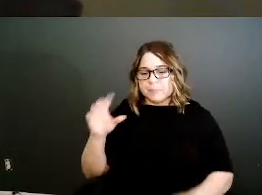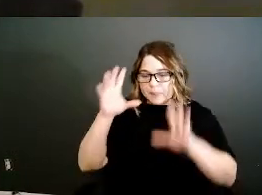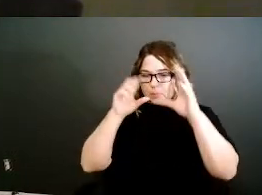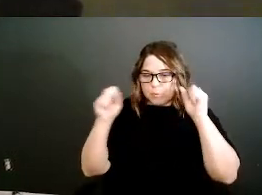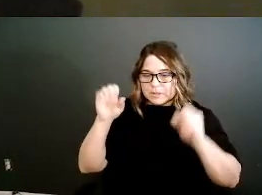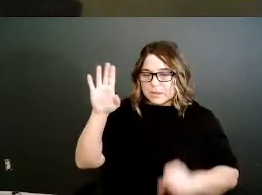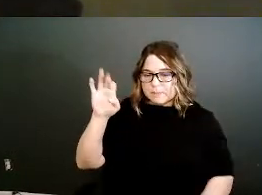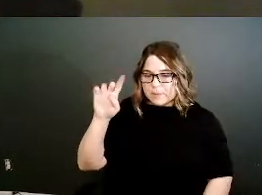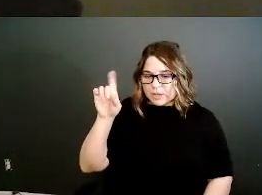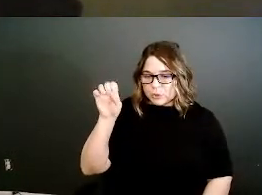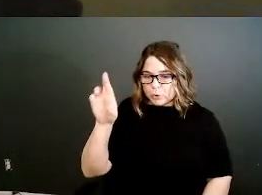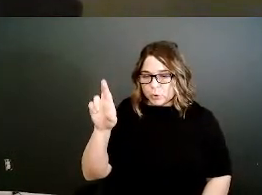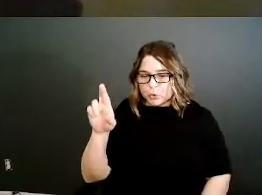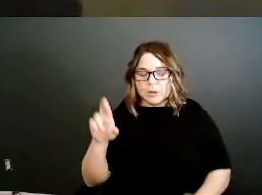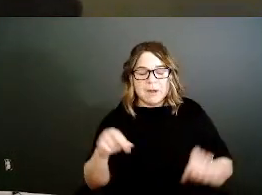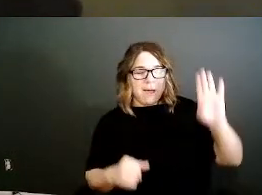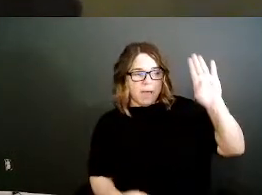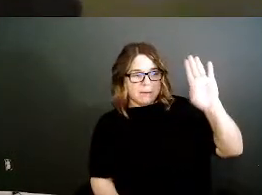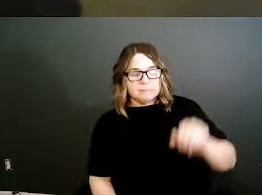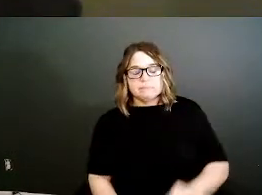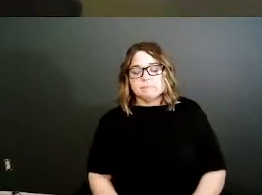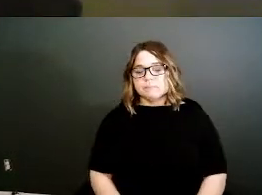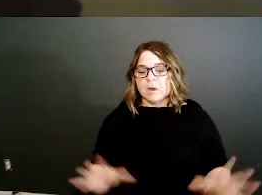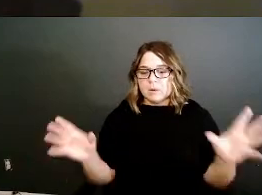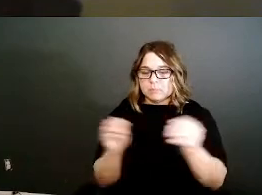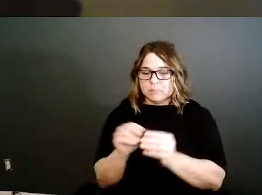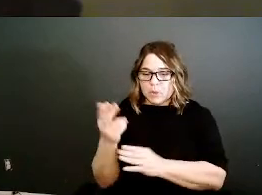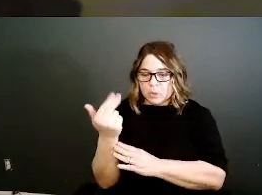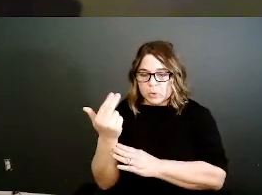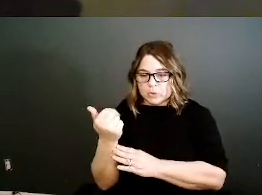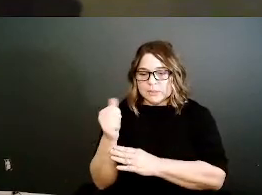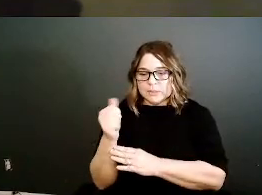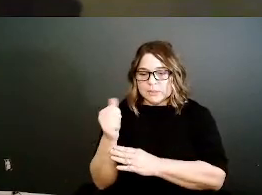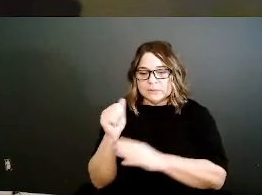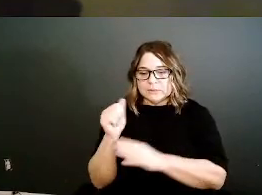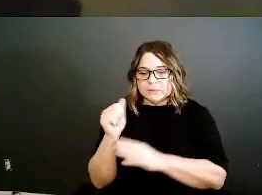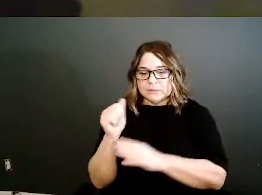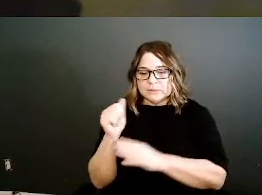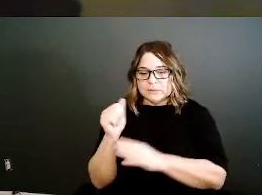AND WE WILL MOVE TO ITEM 2, WHICH IS COMPENSATION FOR OFFICE.